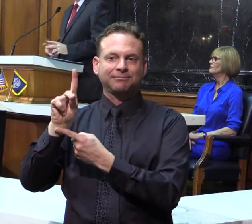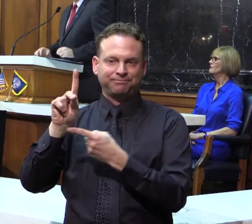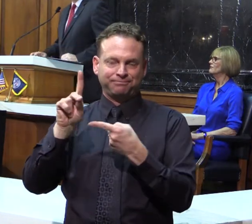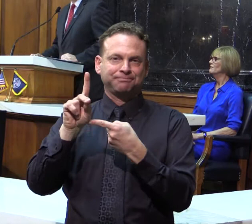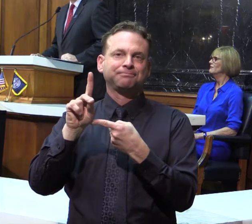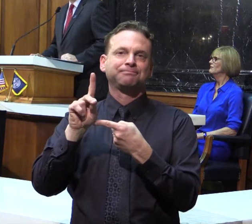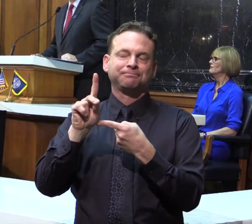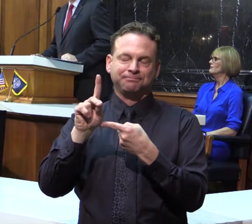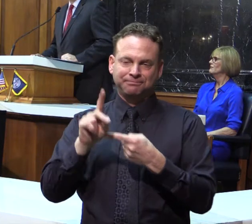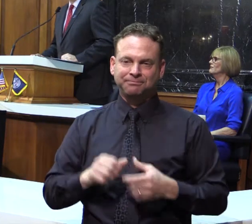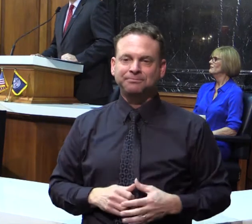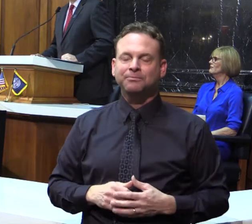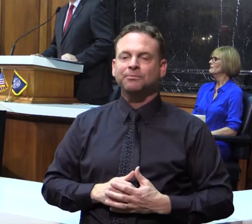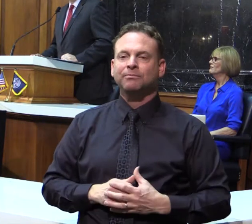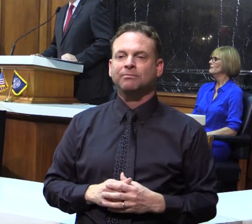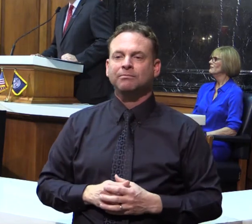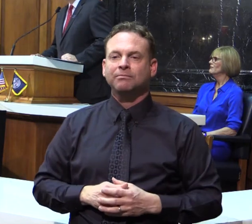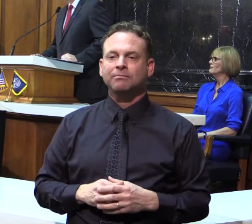and health outcomes.